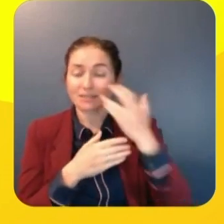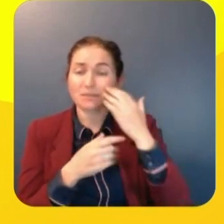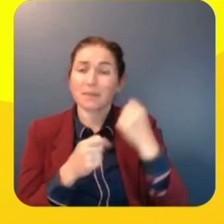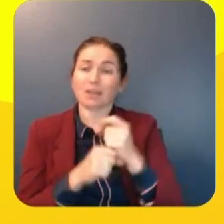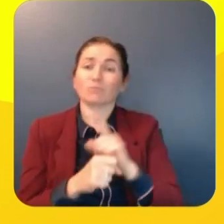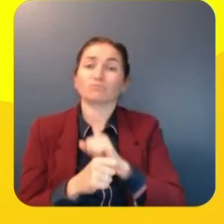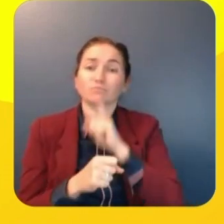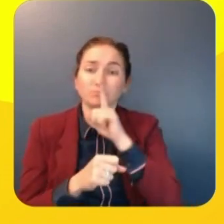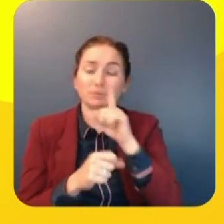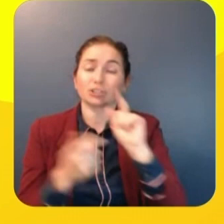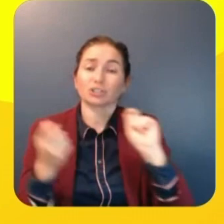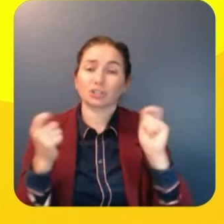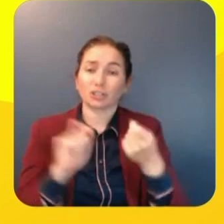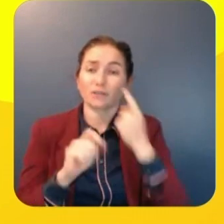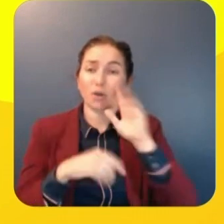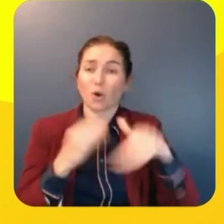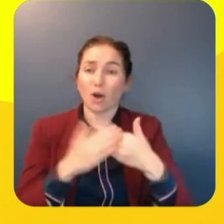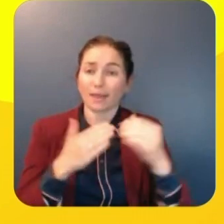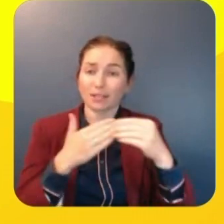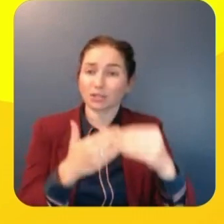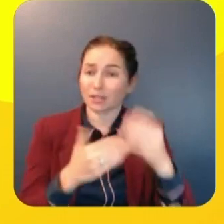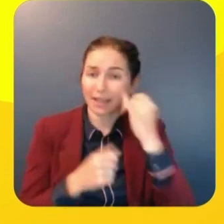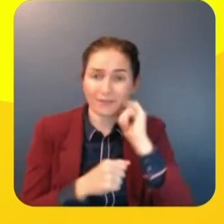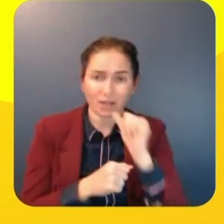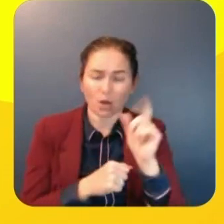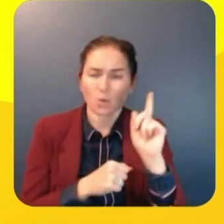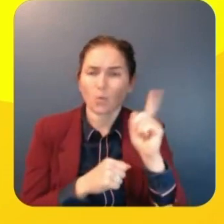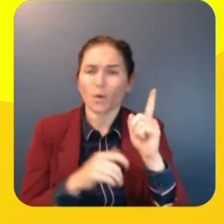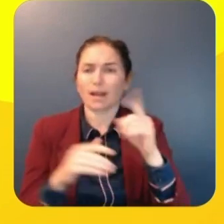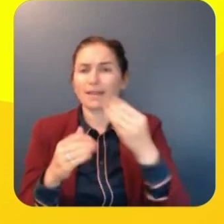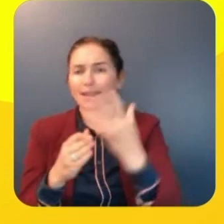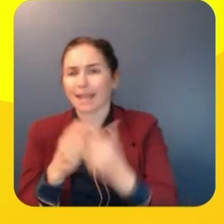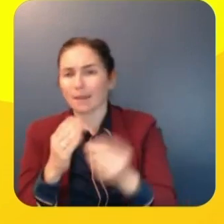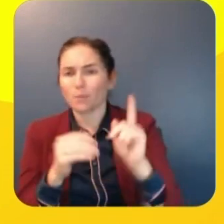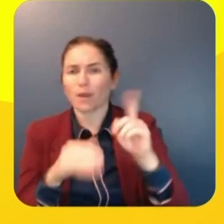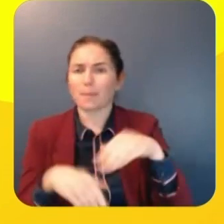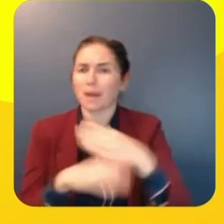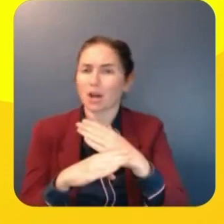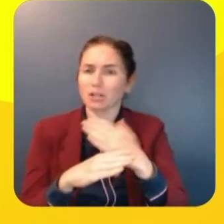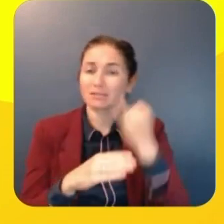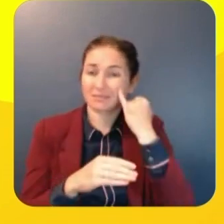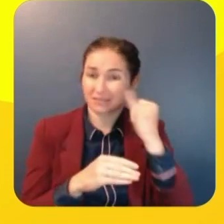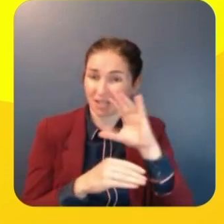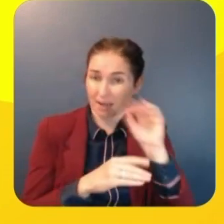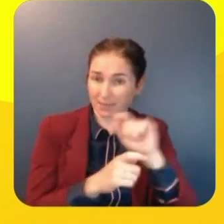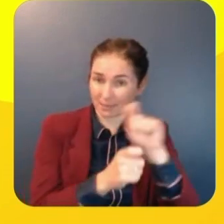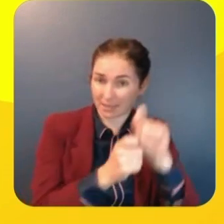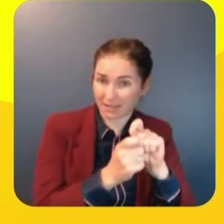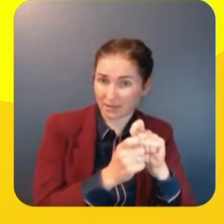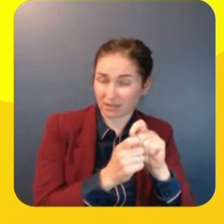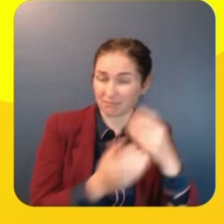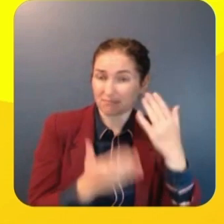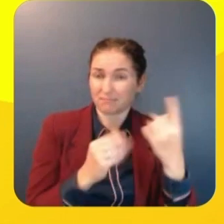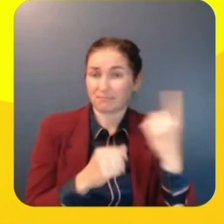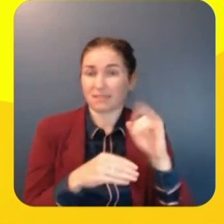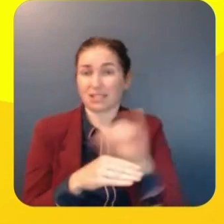And if not, where are the gaps and barriers? Is it a company specific thing, or is it something that the industry can work on as a whole?